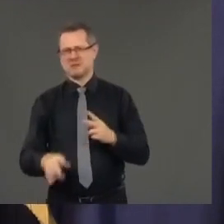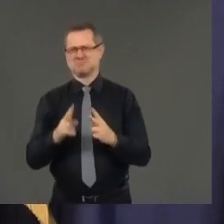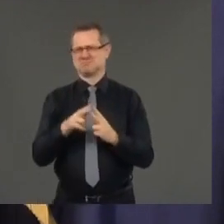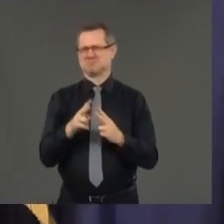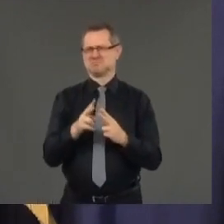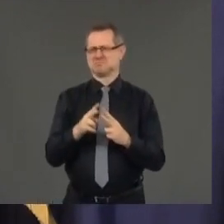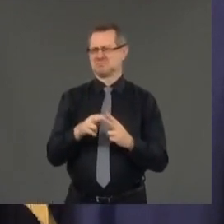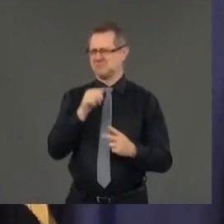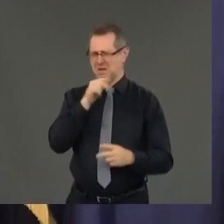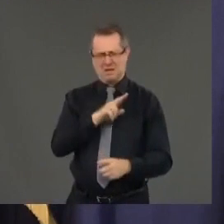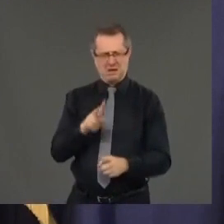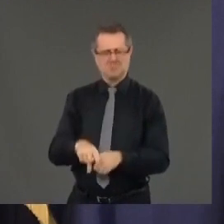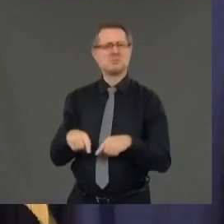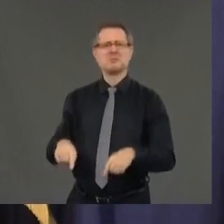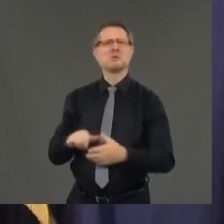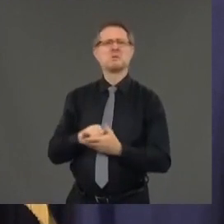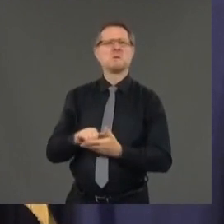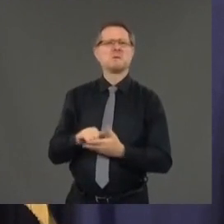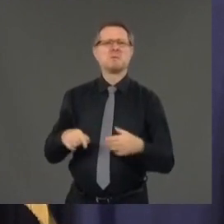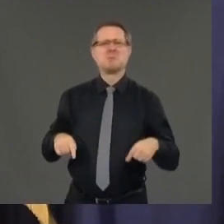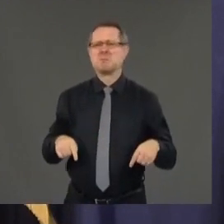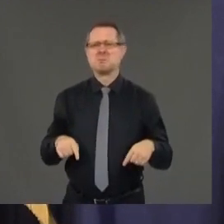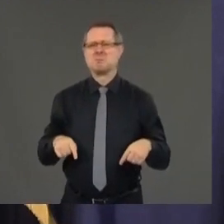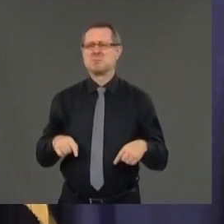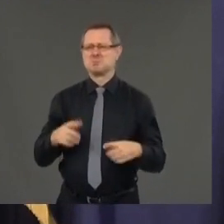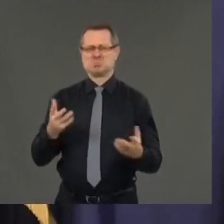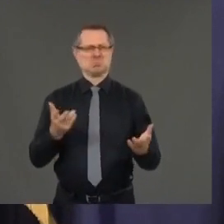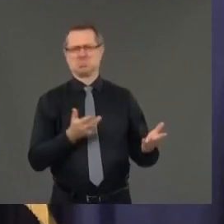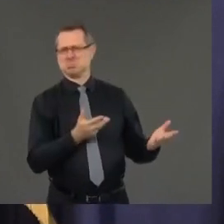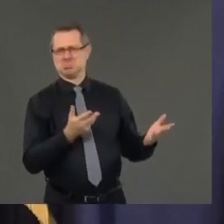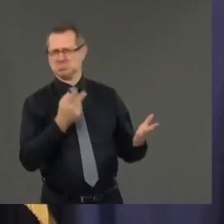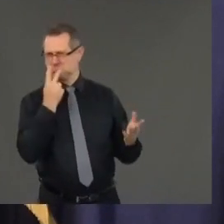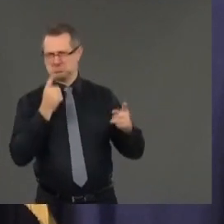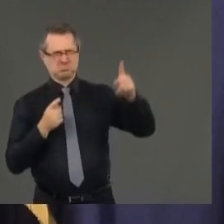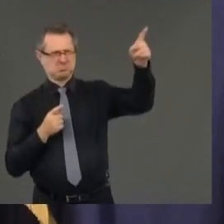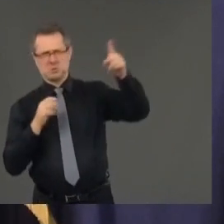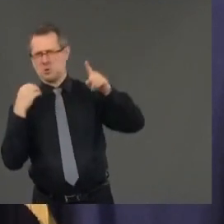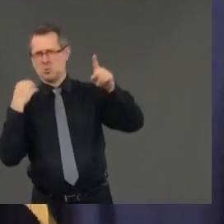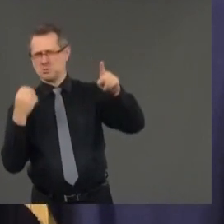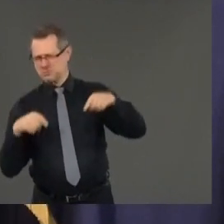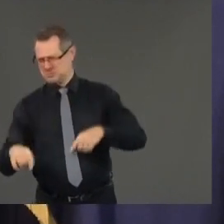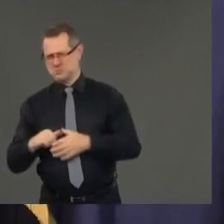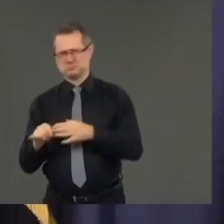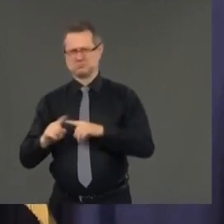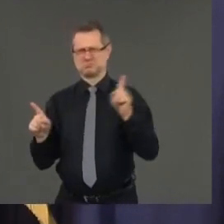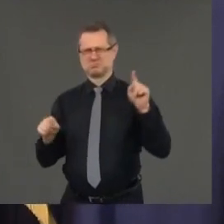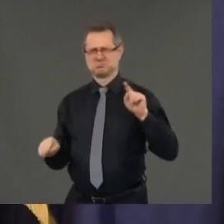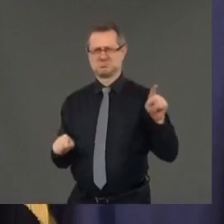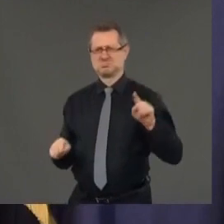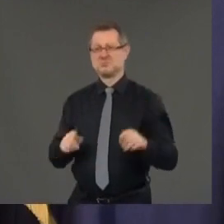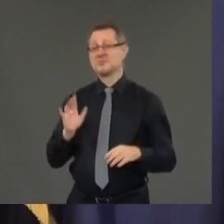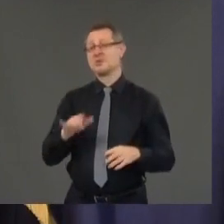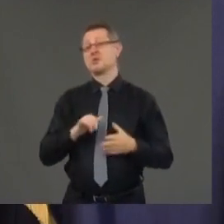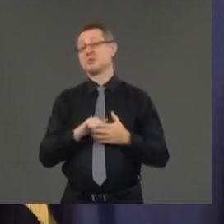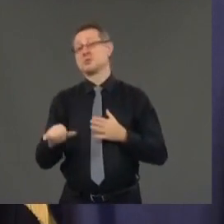STATE. I DON'T BELIEVE THOSE SITUATIONS EXIST. I DON'T BELIEVE THEY EXIST FOR